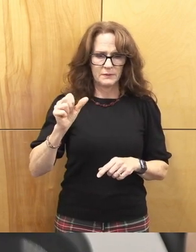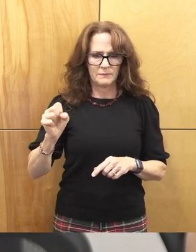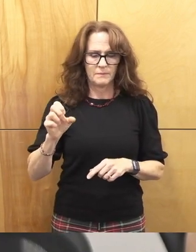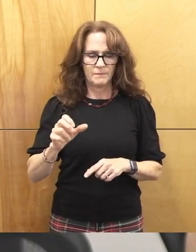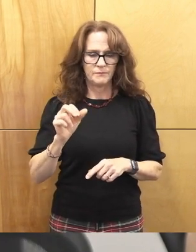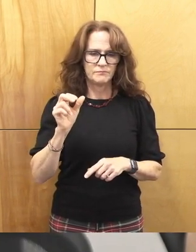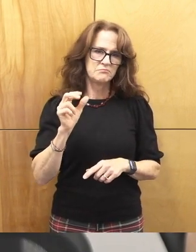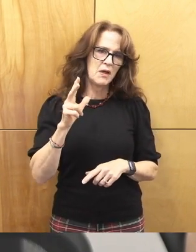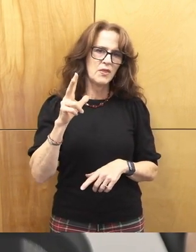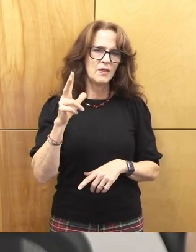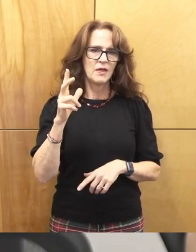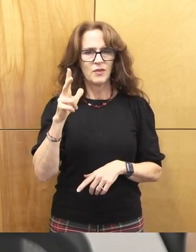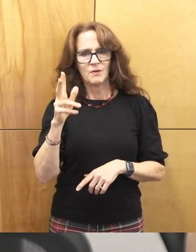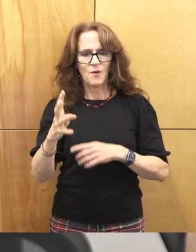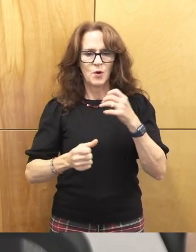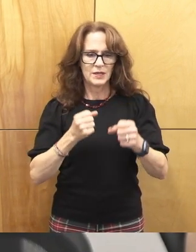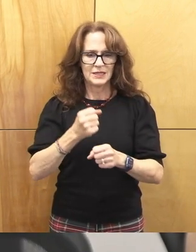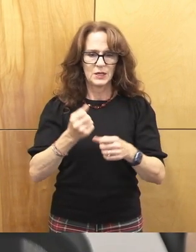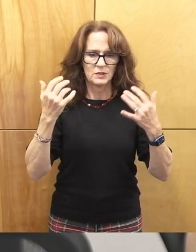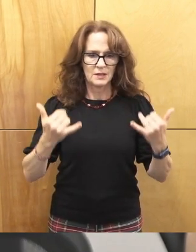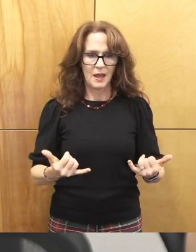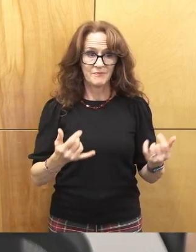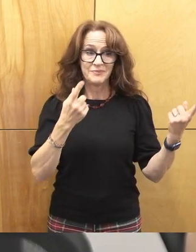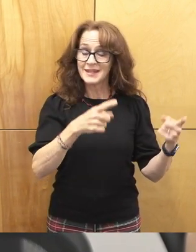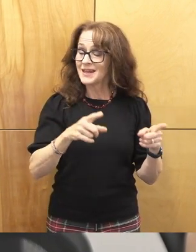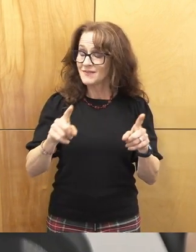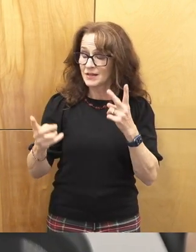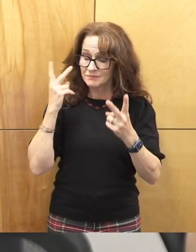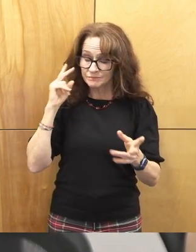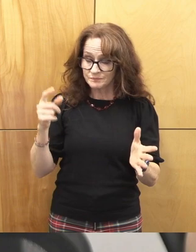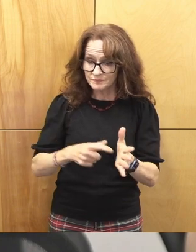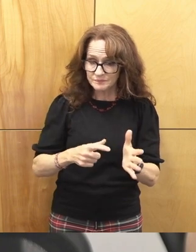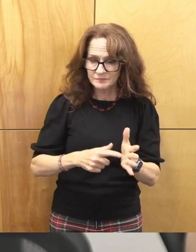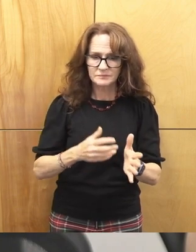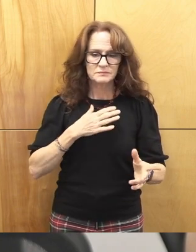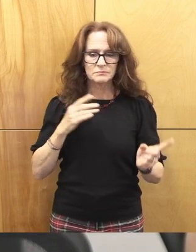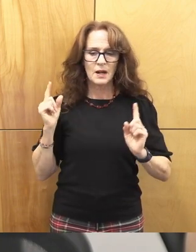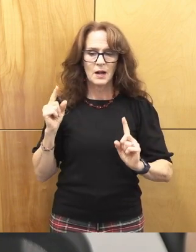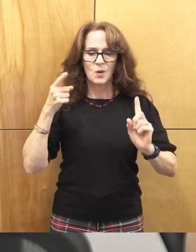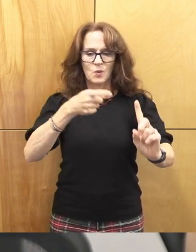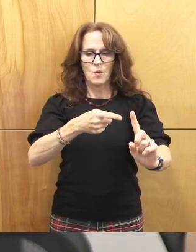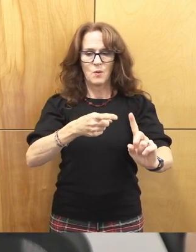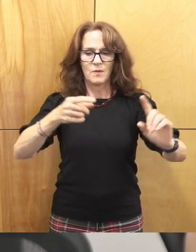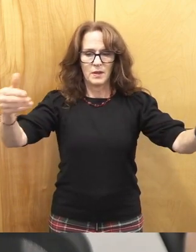I've noticed all of the events that have occurred and made it my biggest goal this year to introduce new events